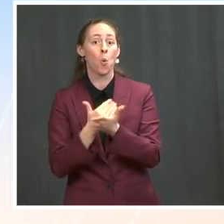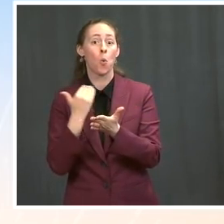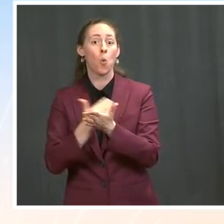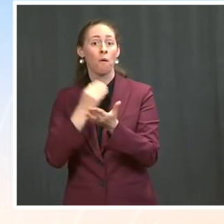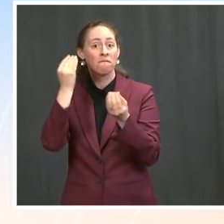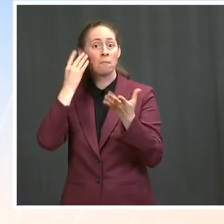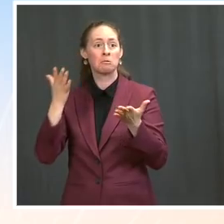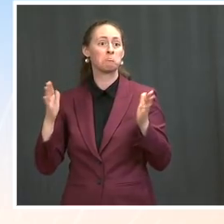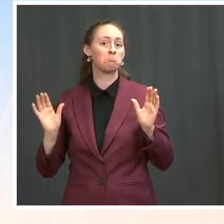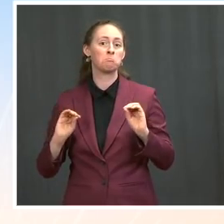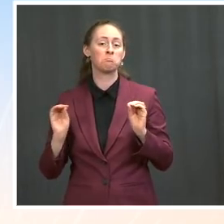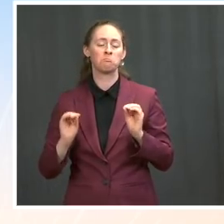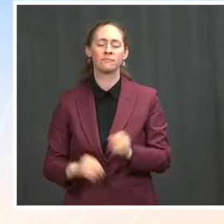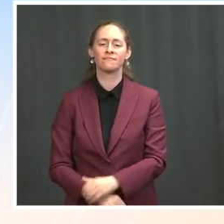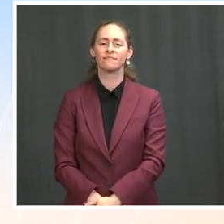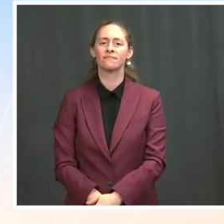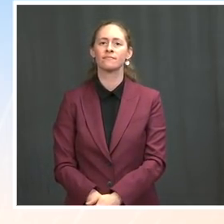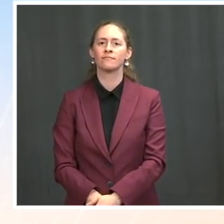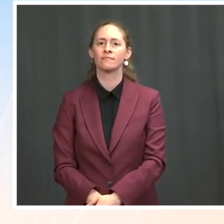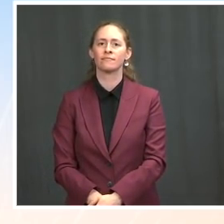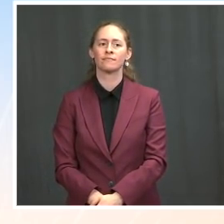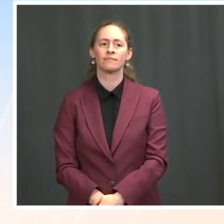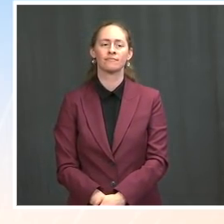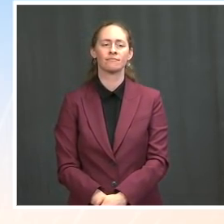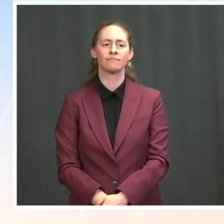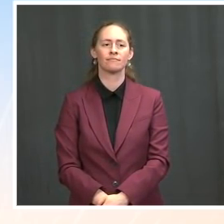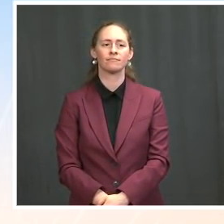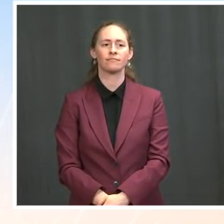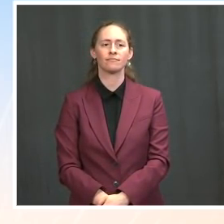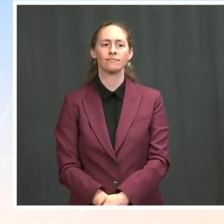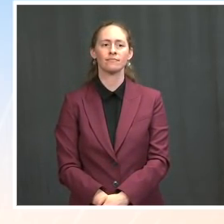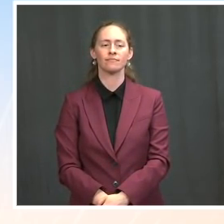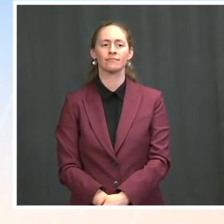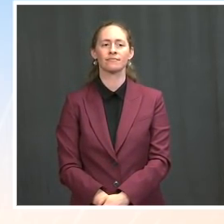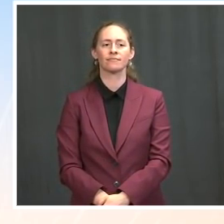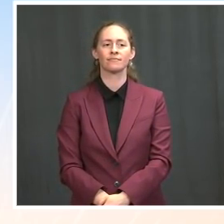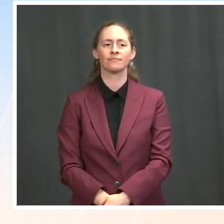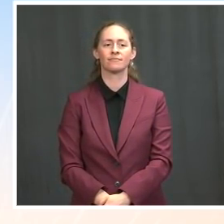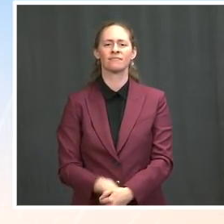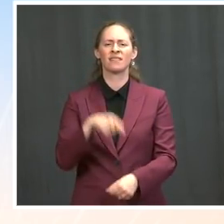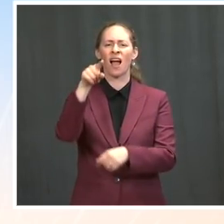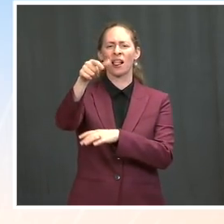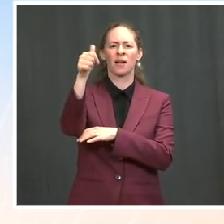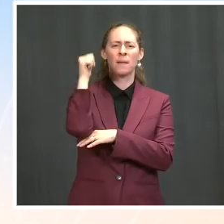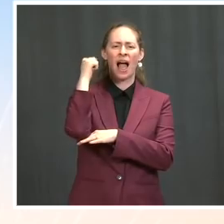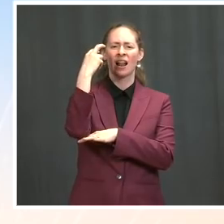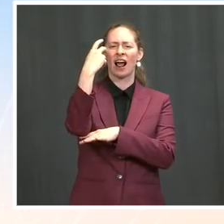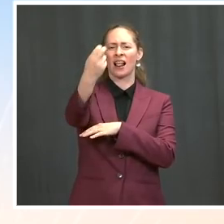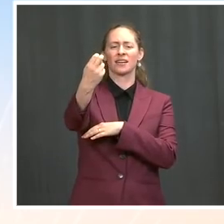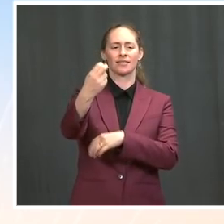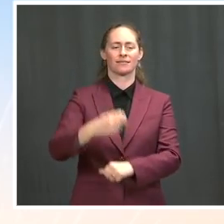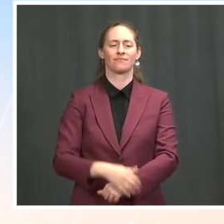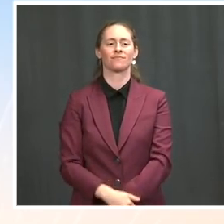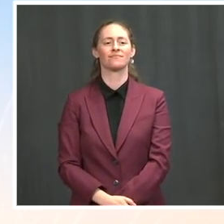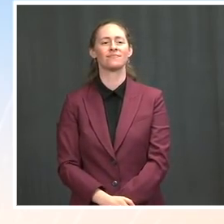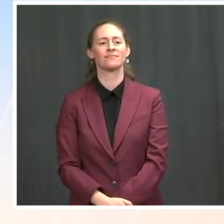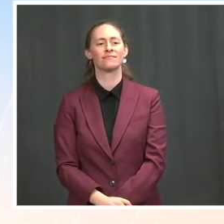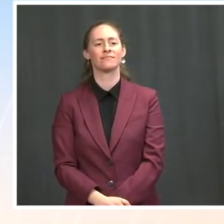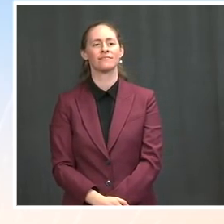The Press: I think we're at an hour. Ms. Psaki: Okay, we'll go to this last one since I just called on him, and then we'll -- we'll wrap it up. Go ahead. The Press: Yeah. Representing an audience that is quite different from this gentleman's,